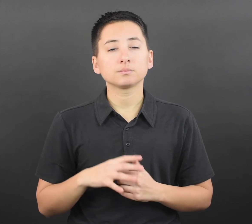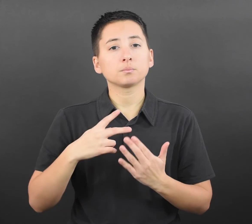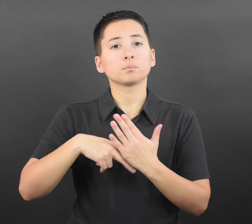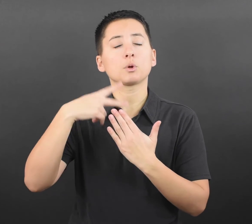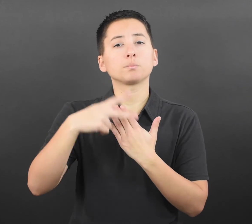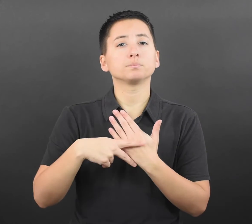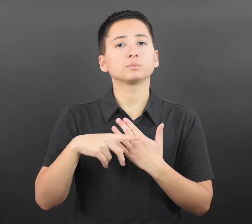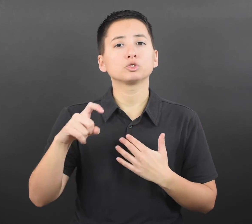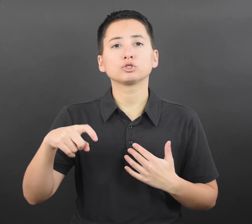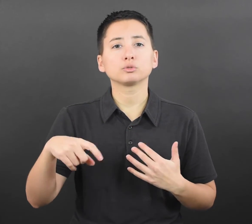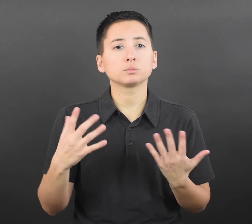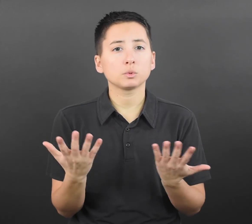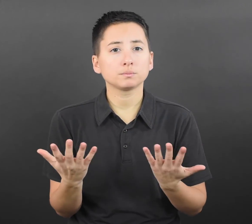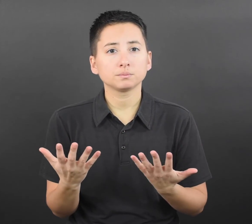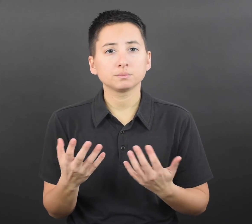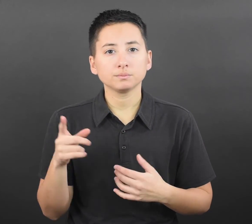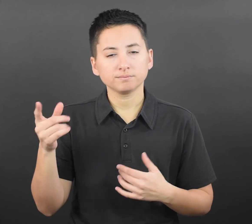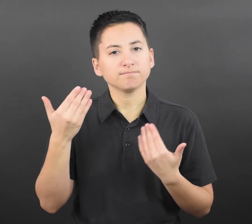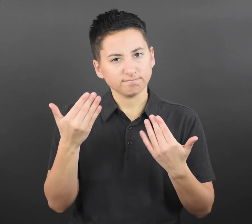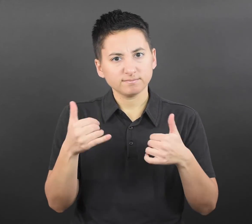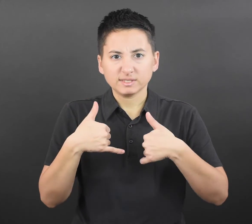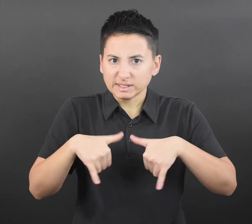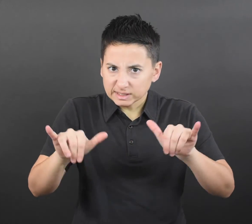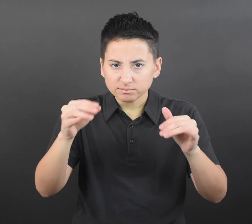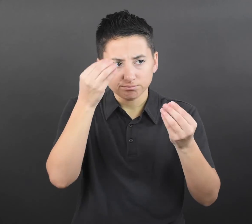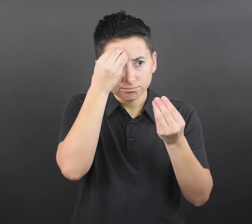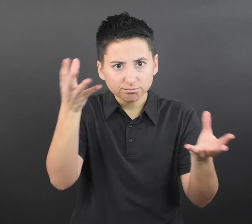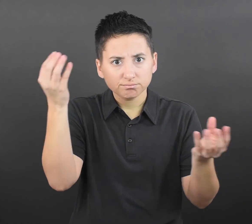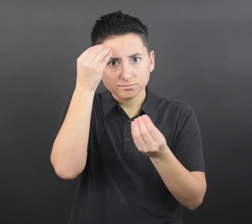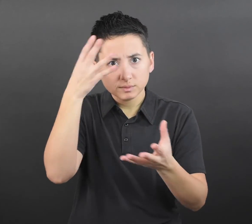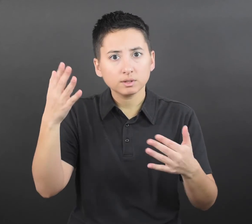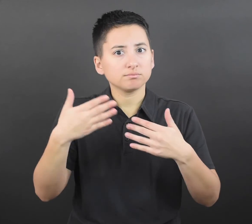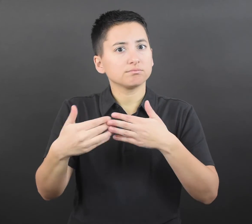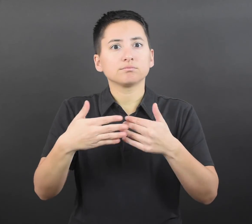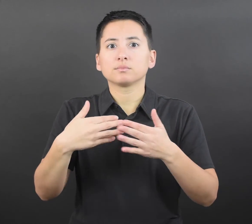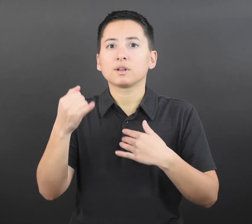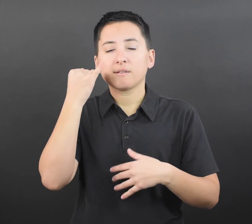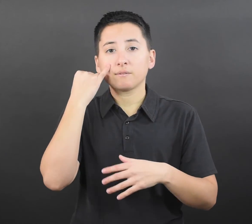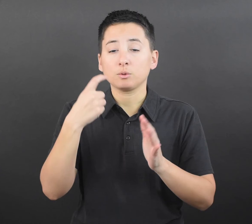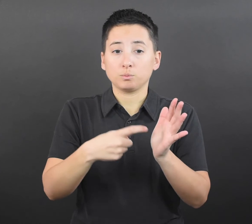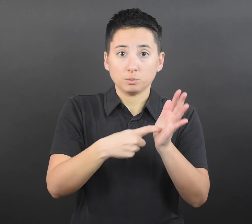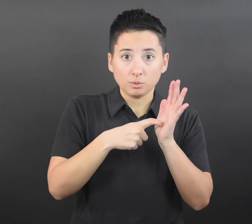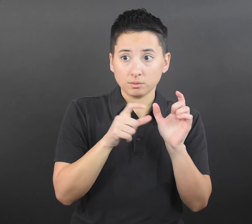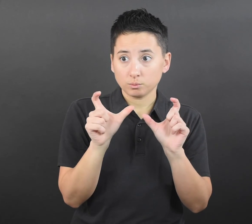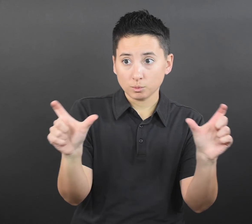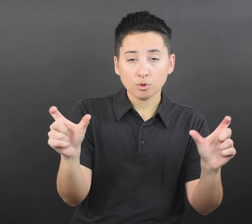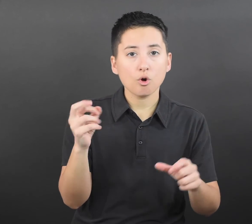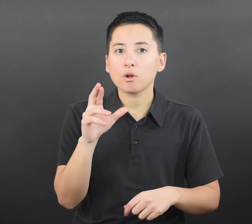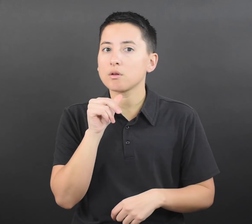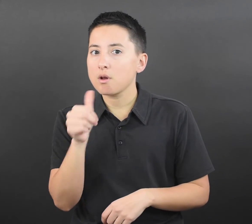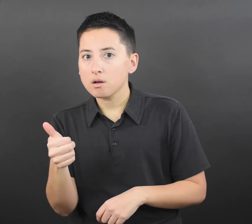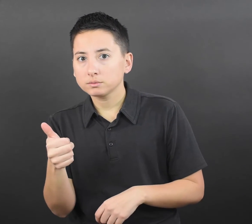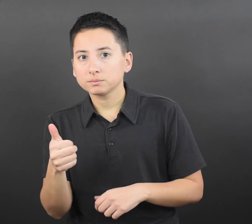COVID-19. Programs should still make notifications even if they are not requiring quarantine